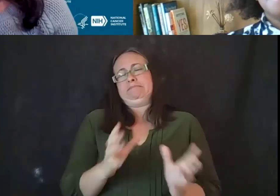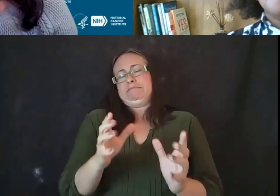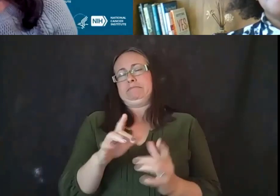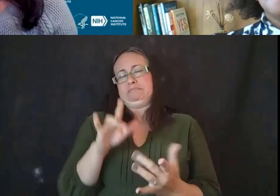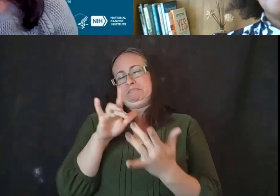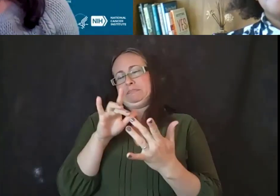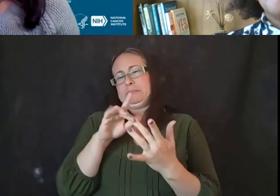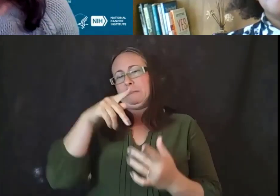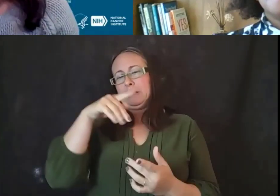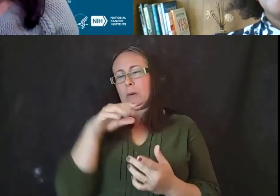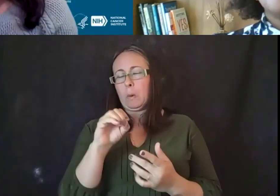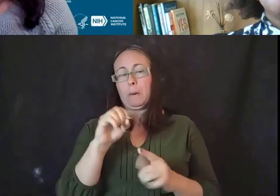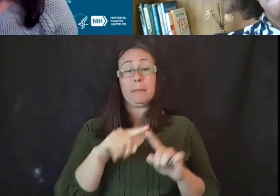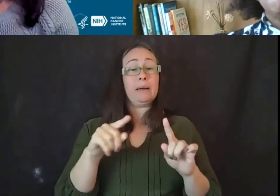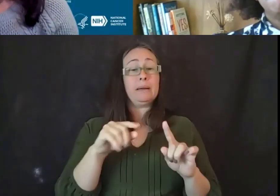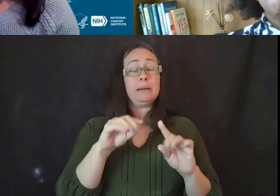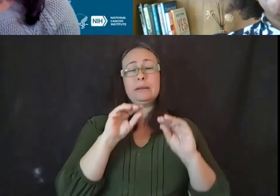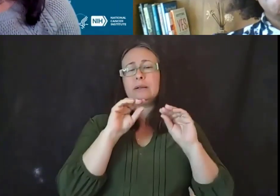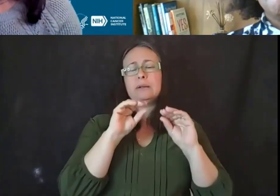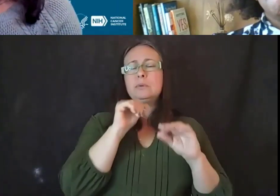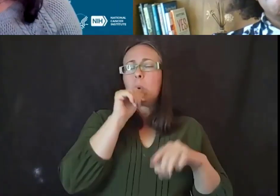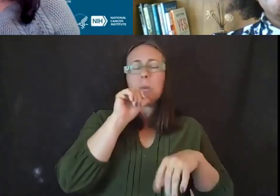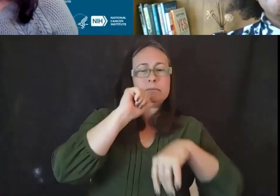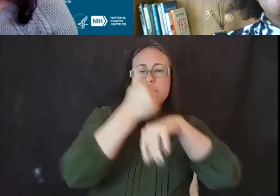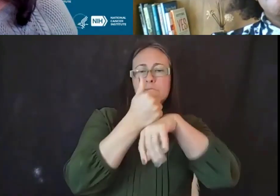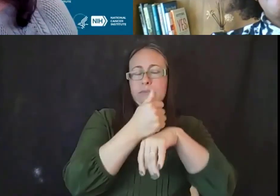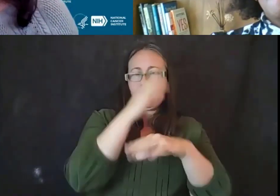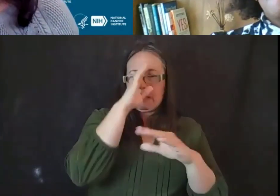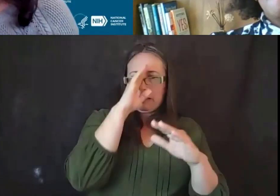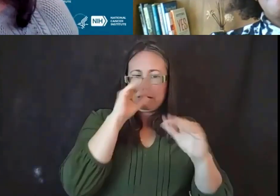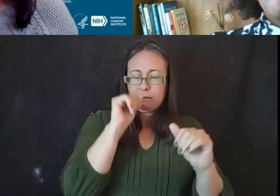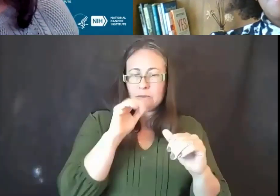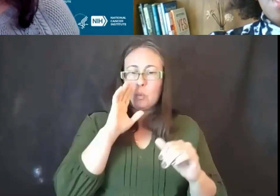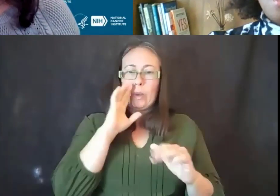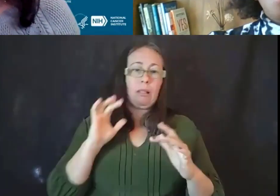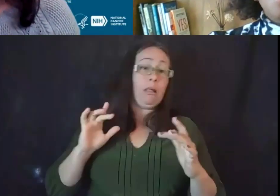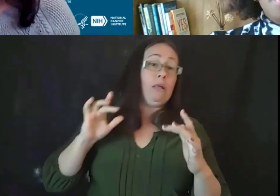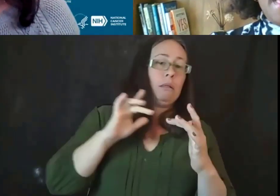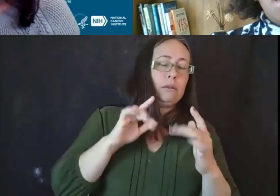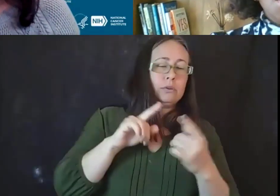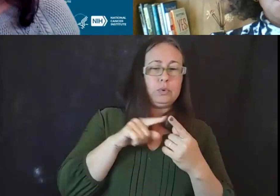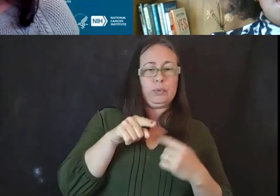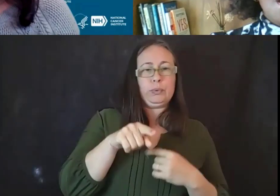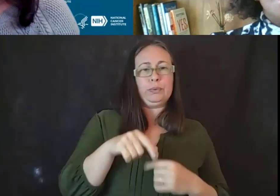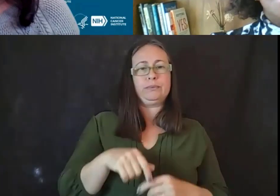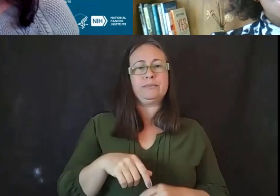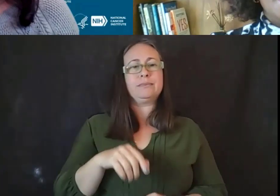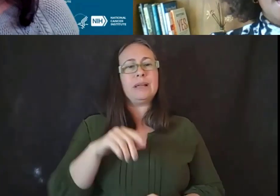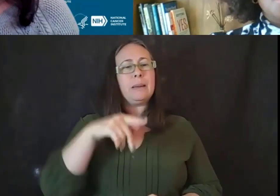because your program officer has really seen your progress and knows the most about your research,